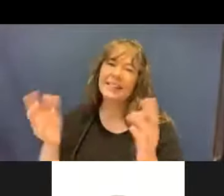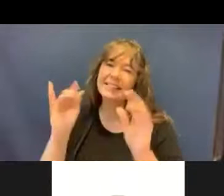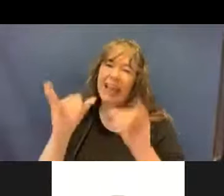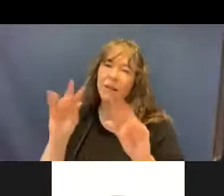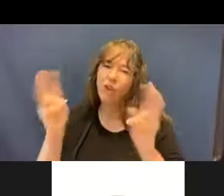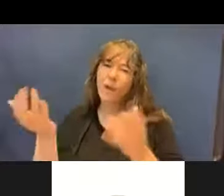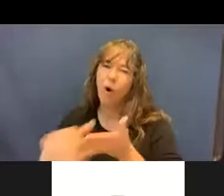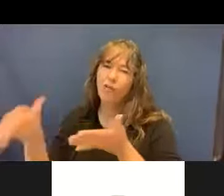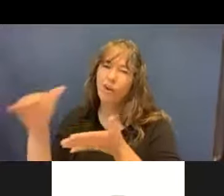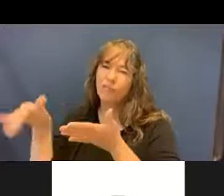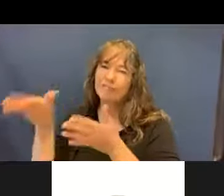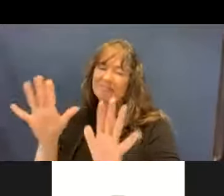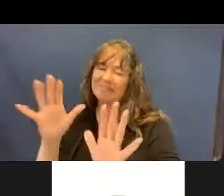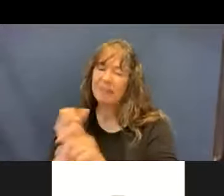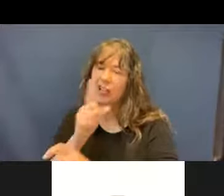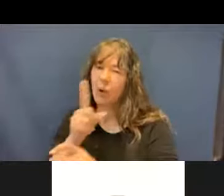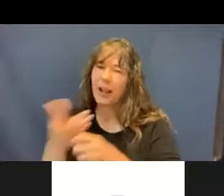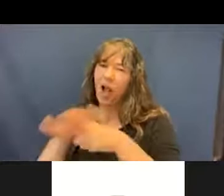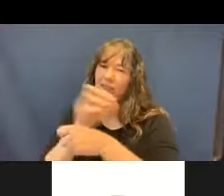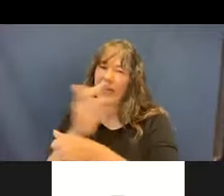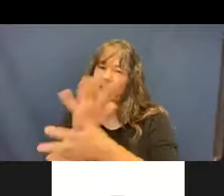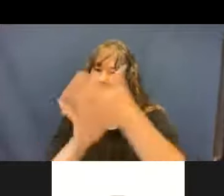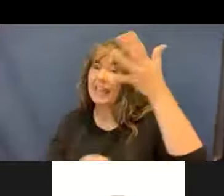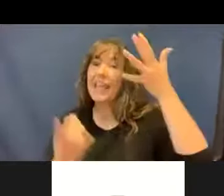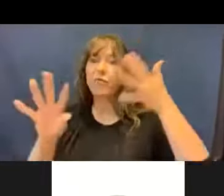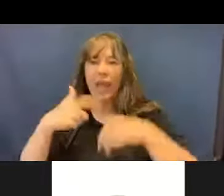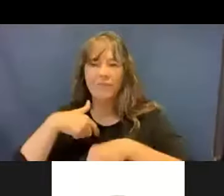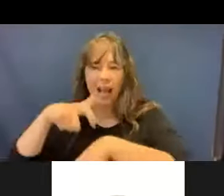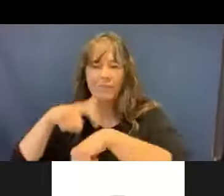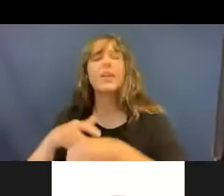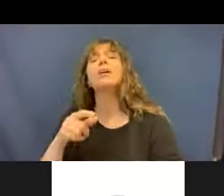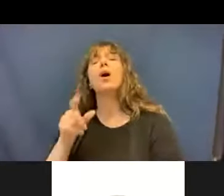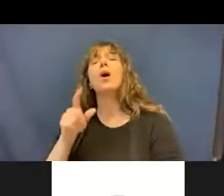make sure we do cover everything if we have time. What do you wish your student peers